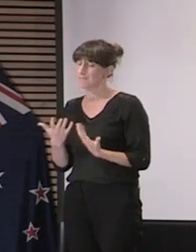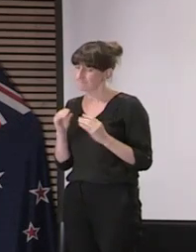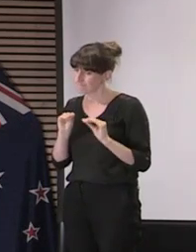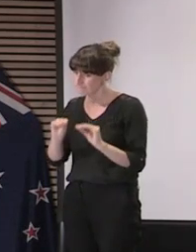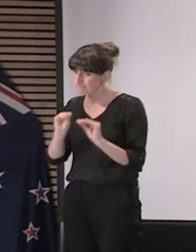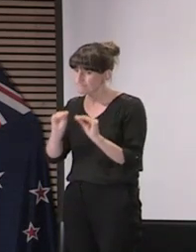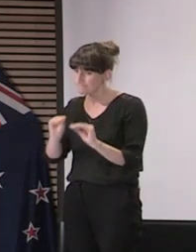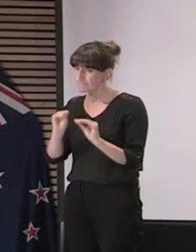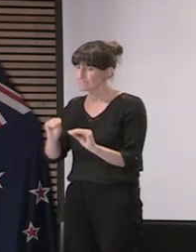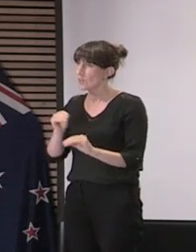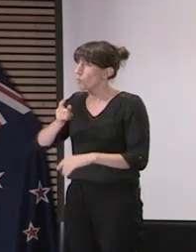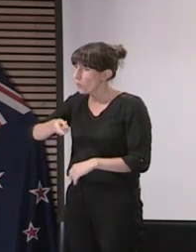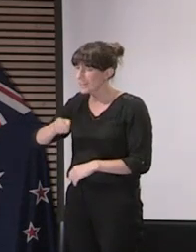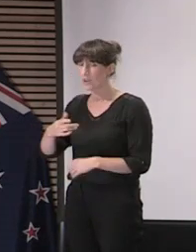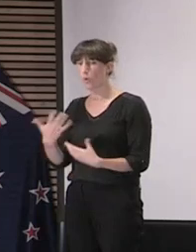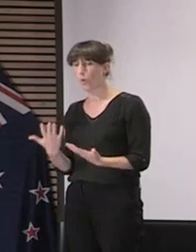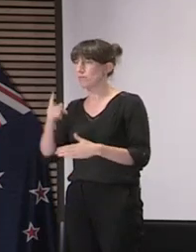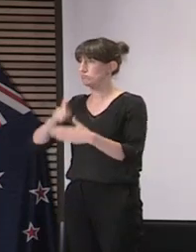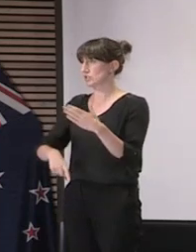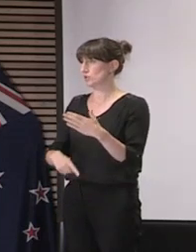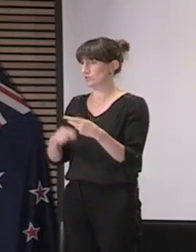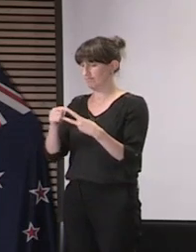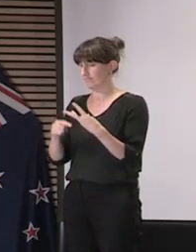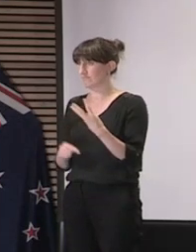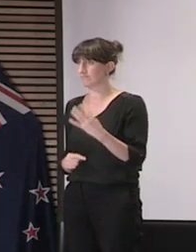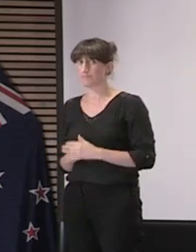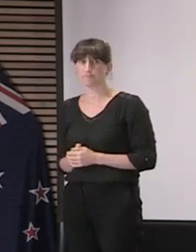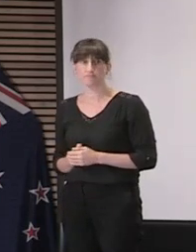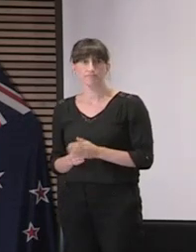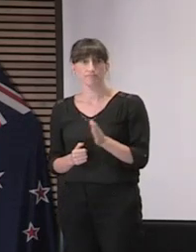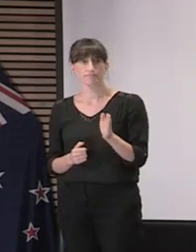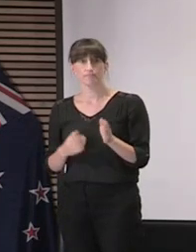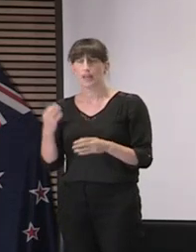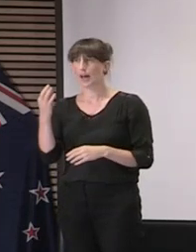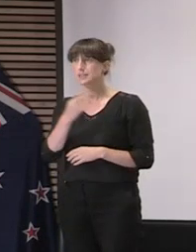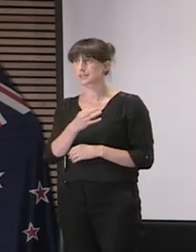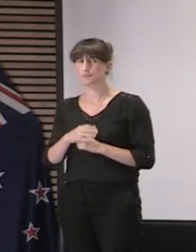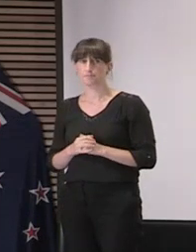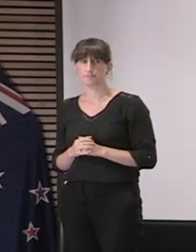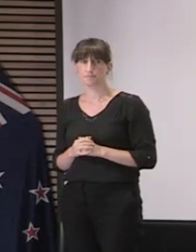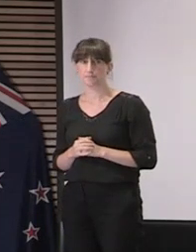comply with the health notice which may lead to education, encouragement, a warning or